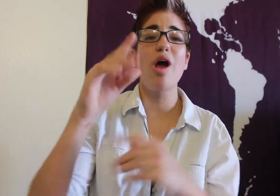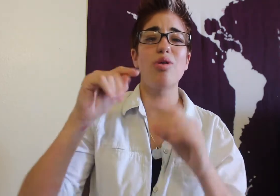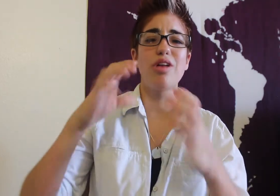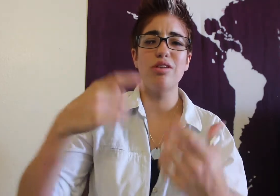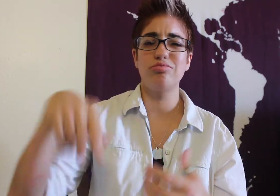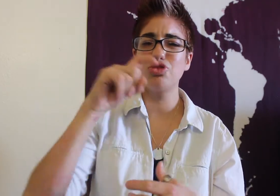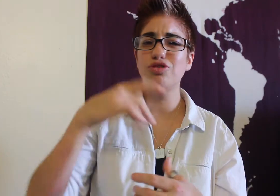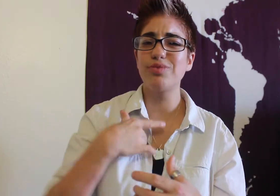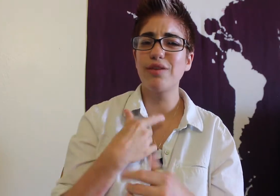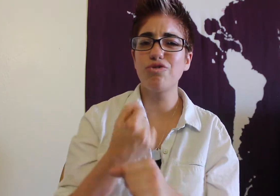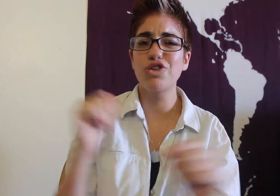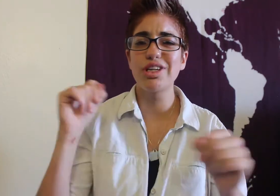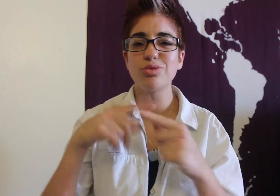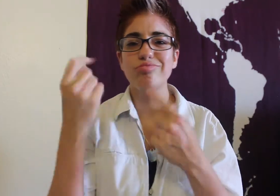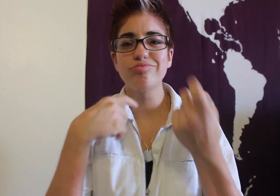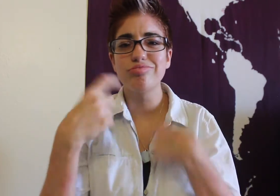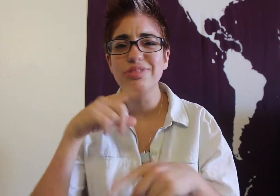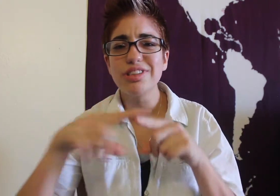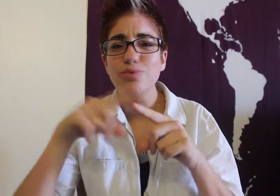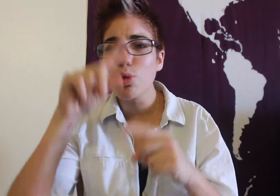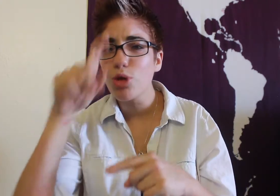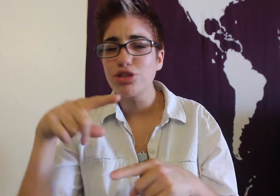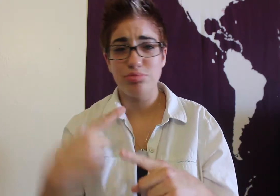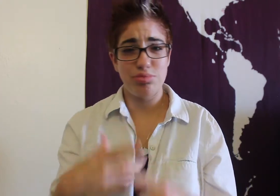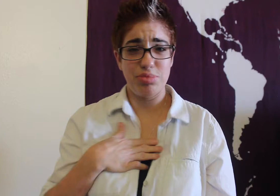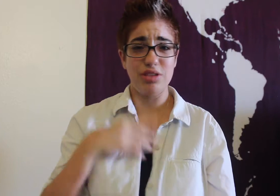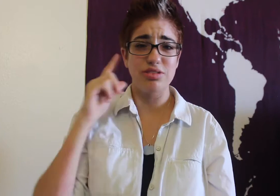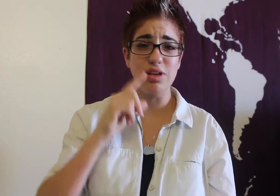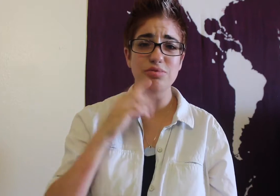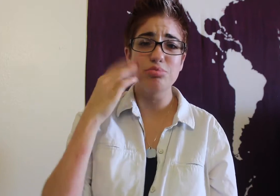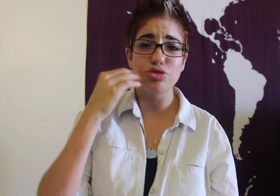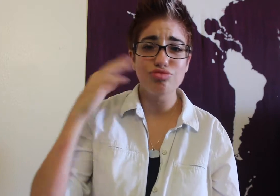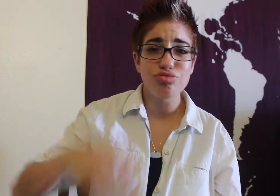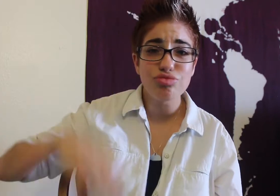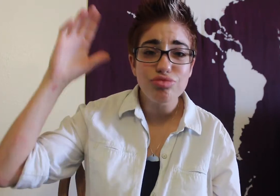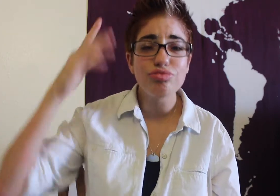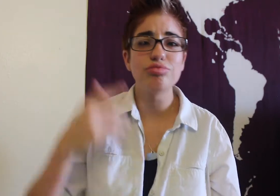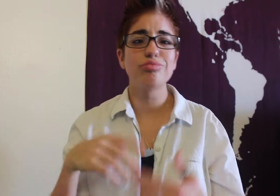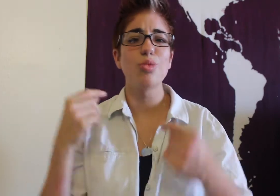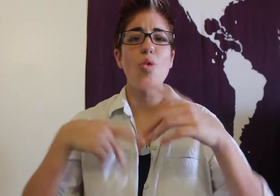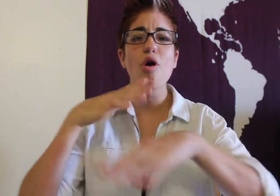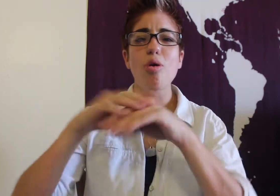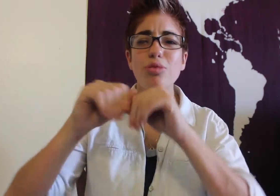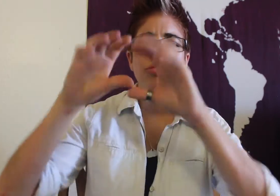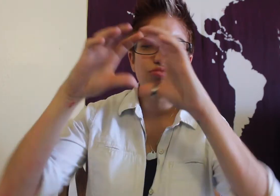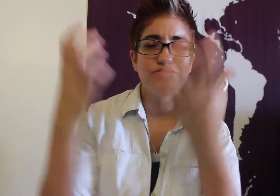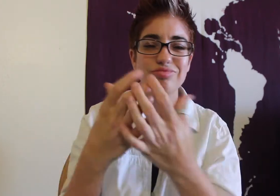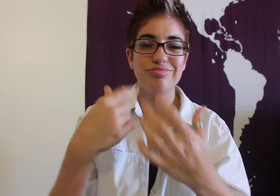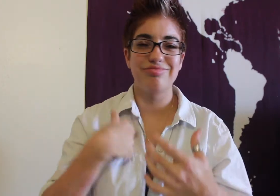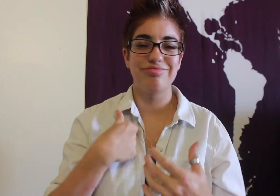Throughout the class, you should feel free to discuss any lingering questions you may have. It could be about my experience growing up, or ASL in the world, or anything.